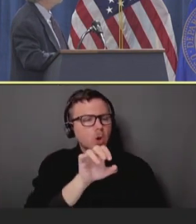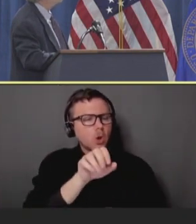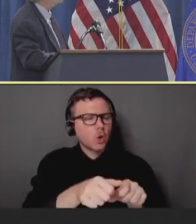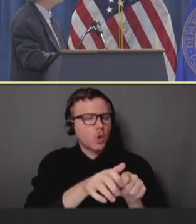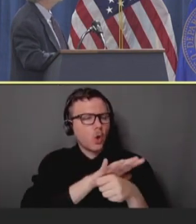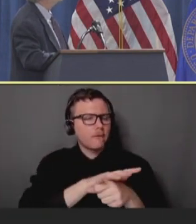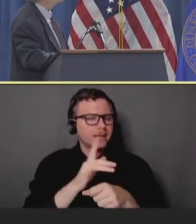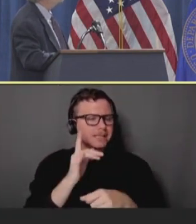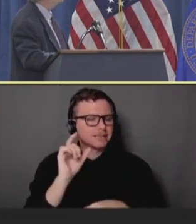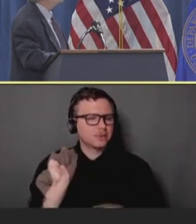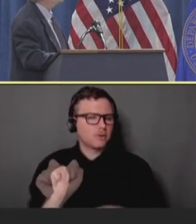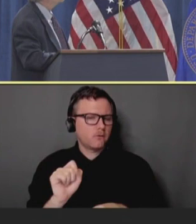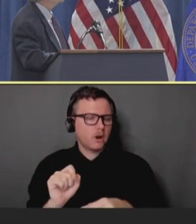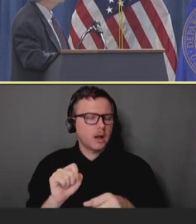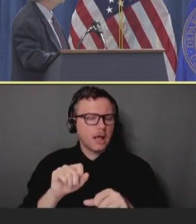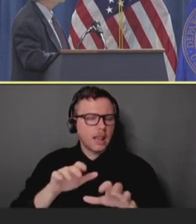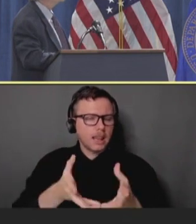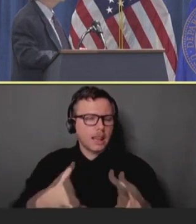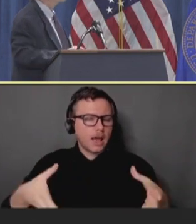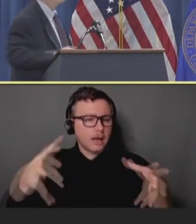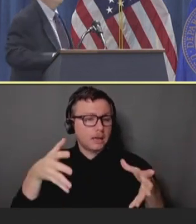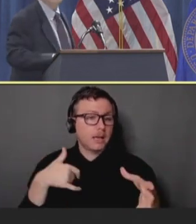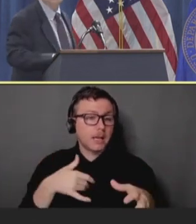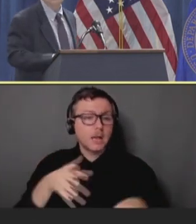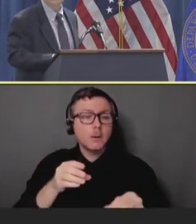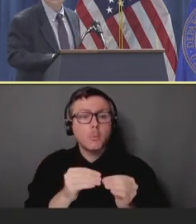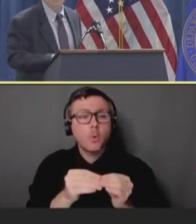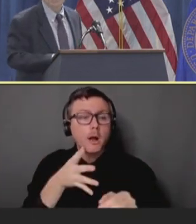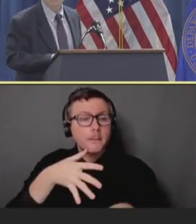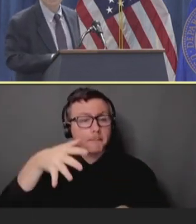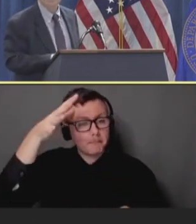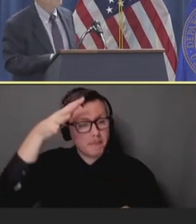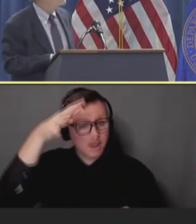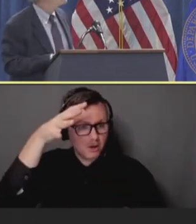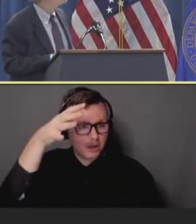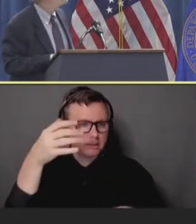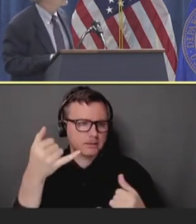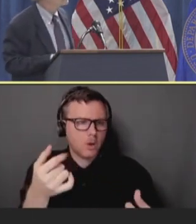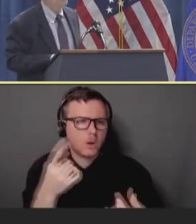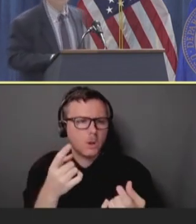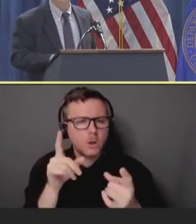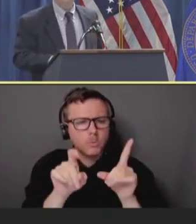More Parents Than Ever Questioning 'Routine' Child Vaccines.